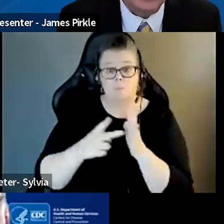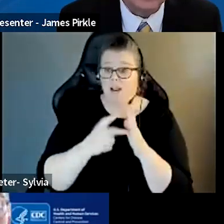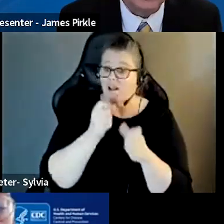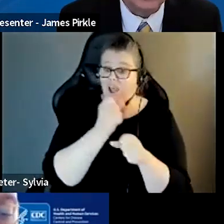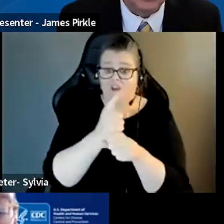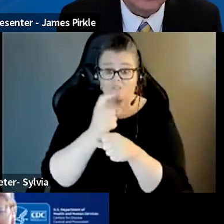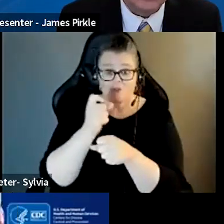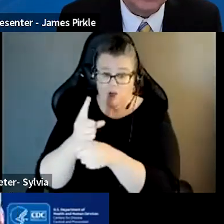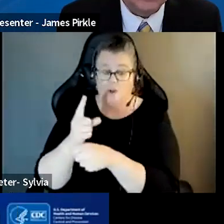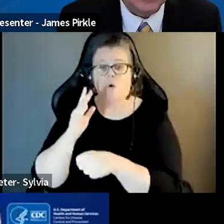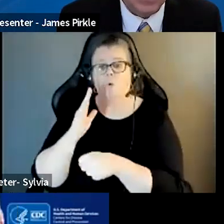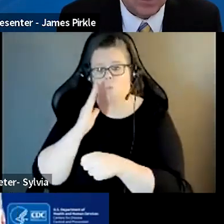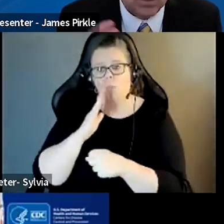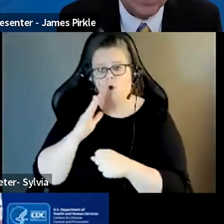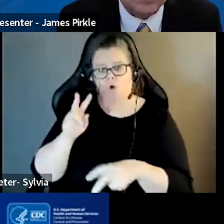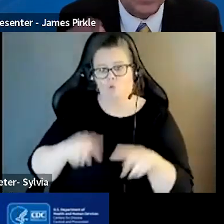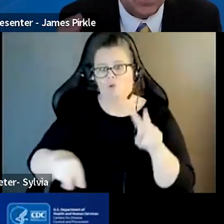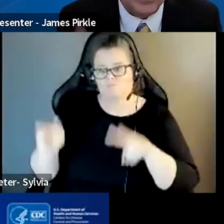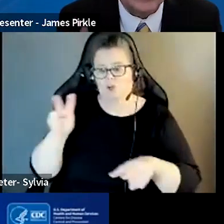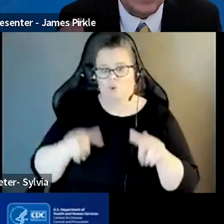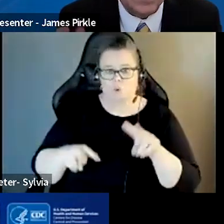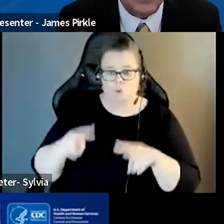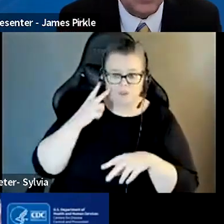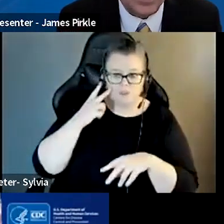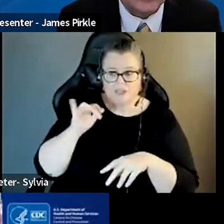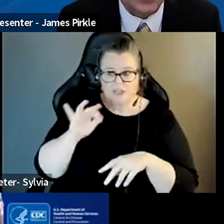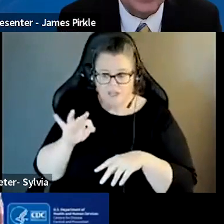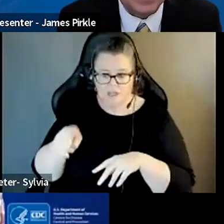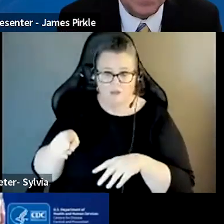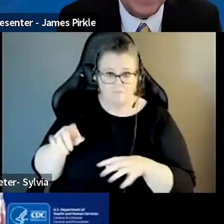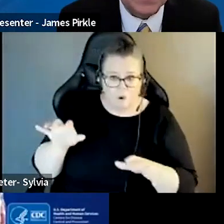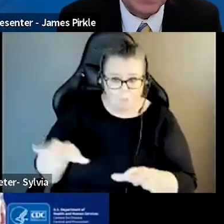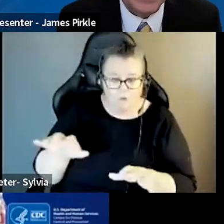to monitor to see what well how well these performance requirements are being met.